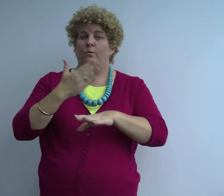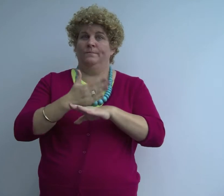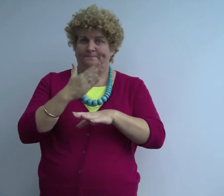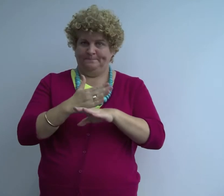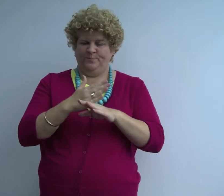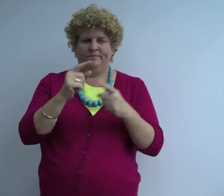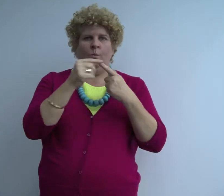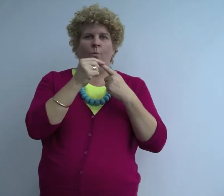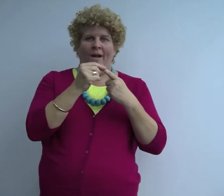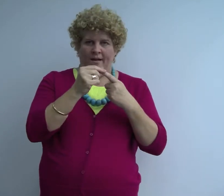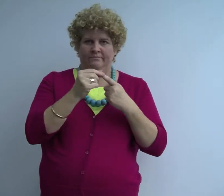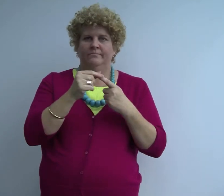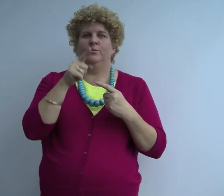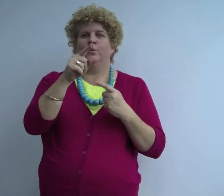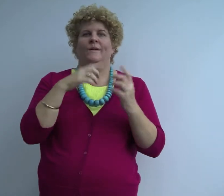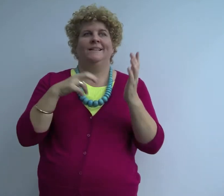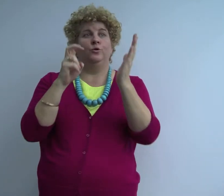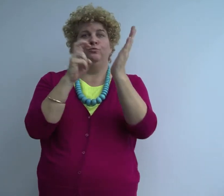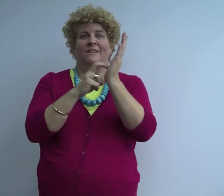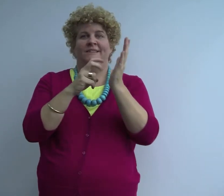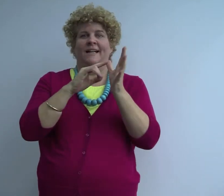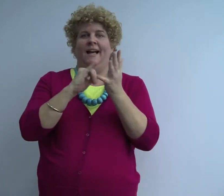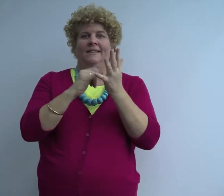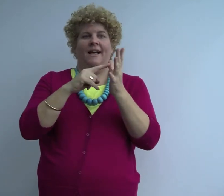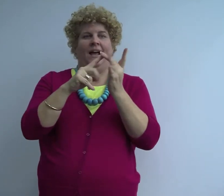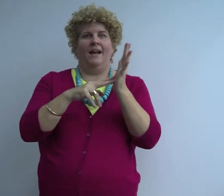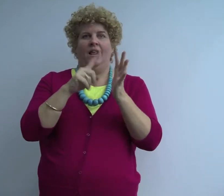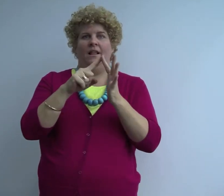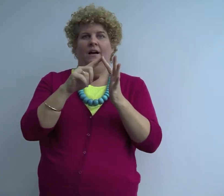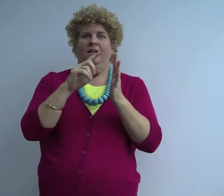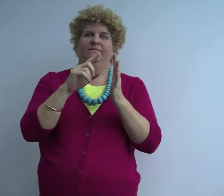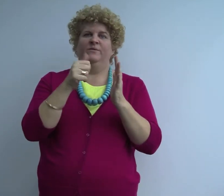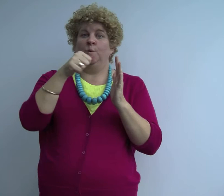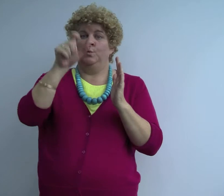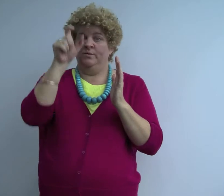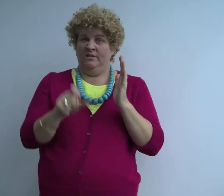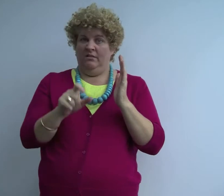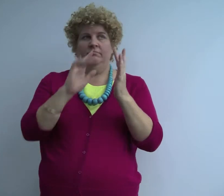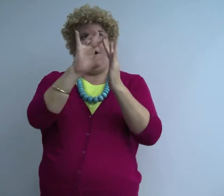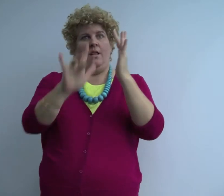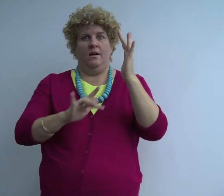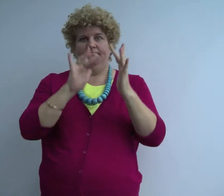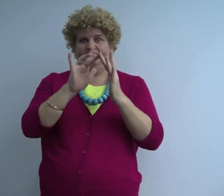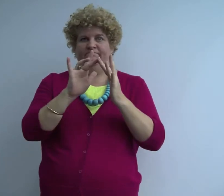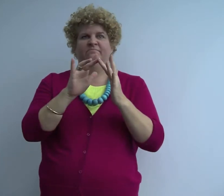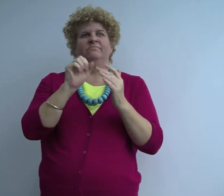This is how it works - firstly, you need to register as an Ai-Live user, using our online portal.